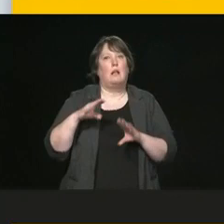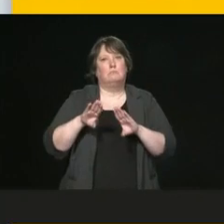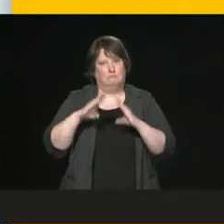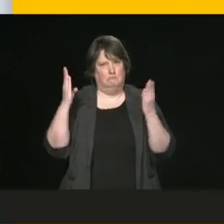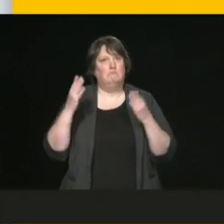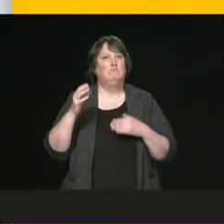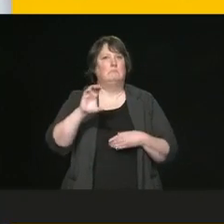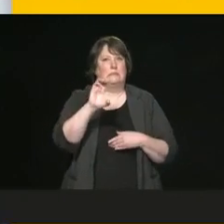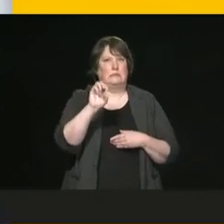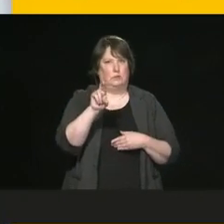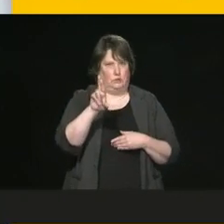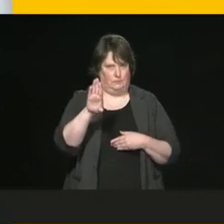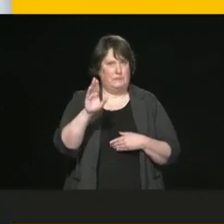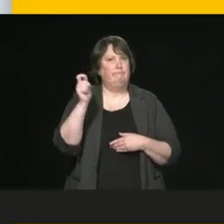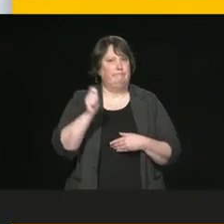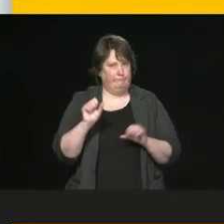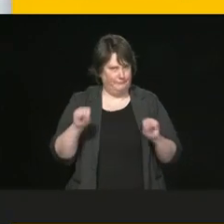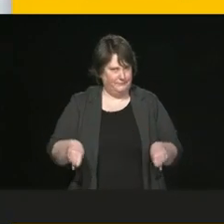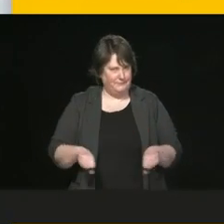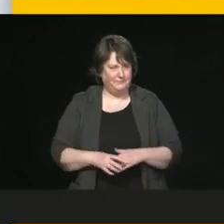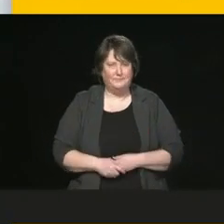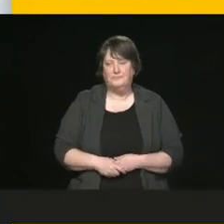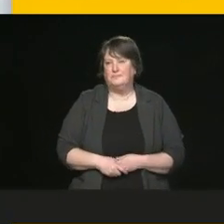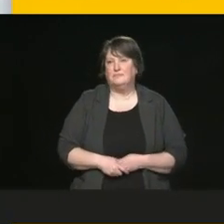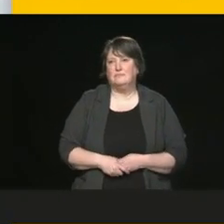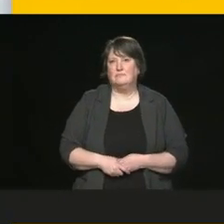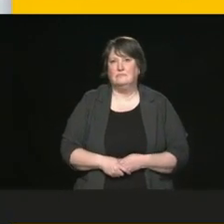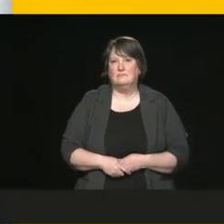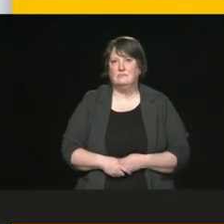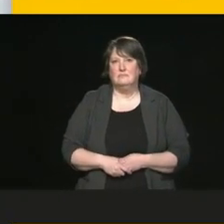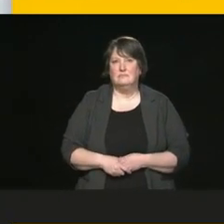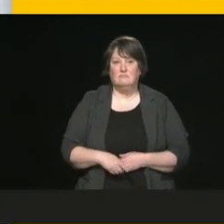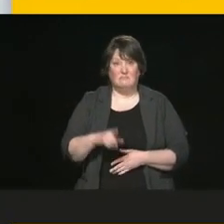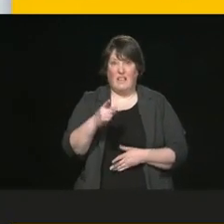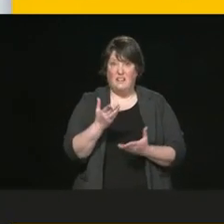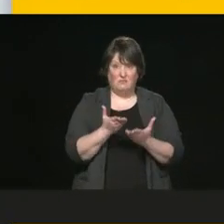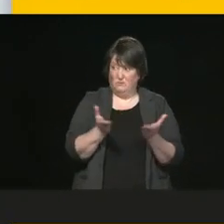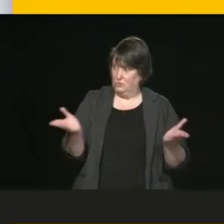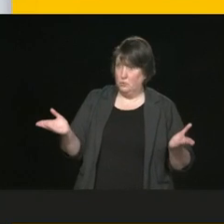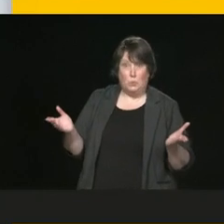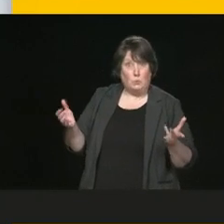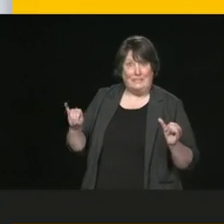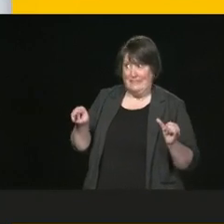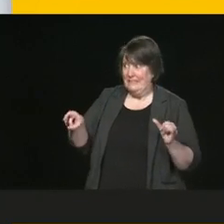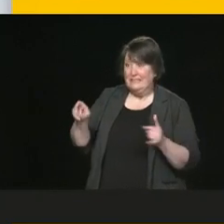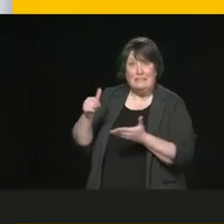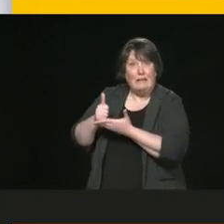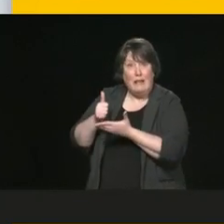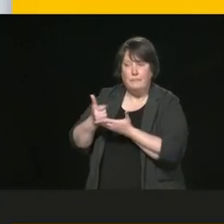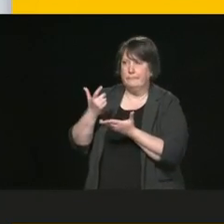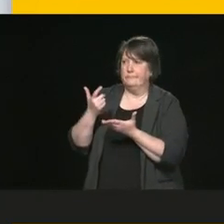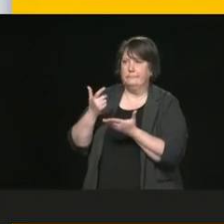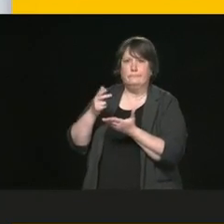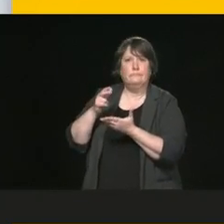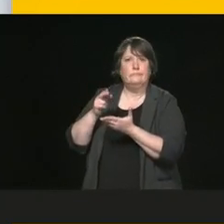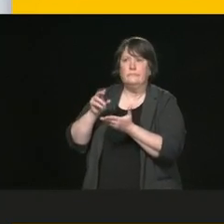SINCE JANUARY 1, YOU CAN NOW